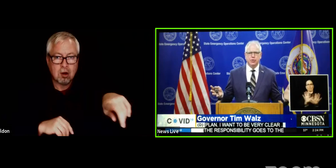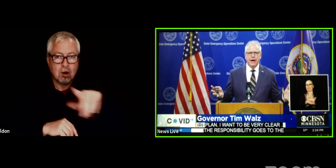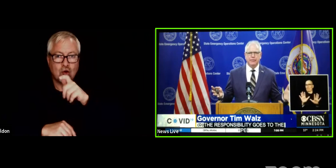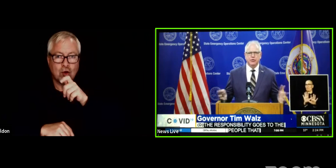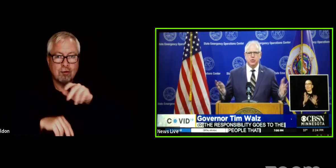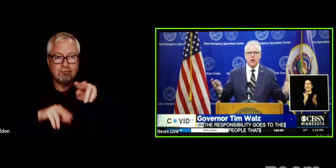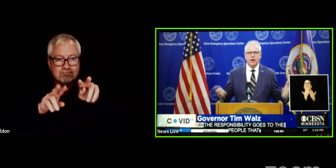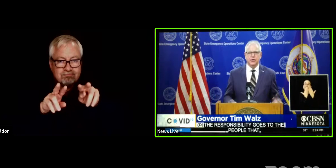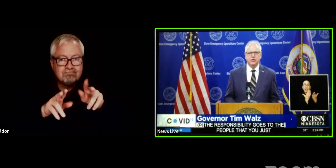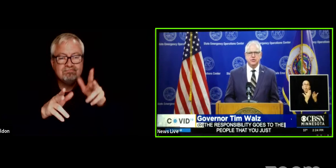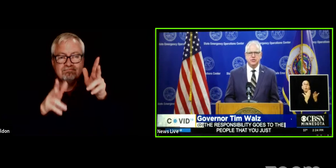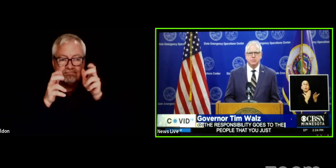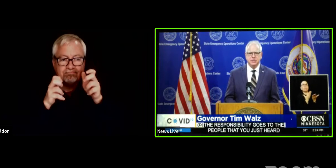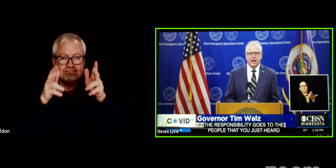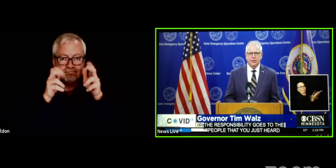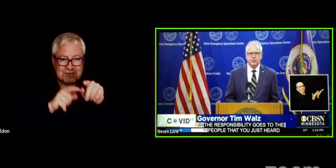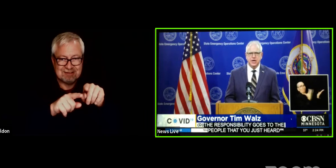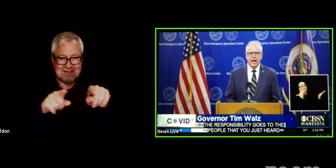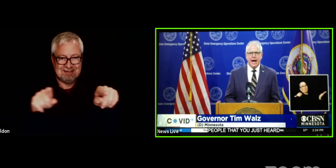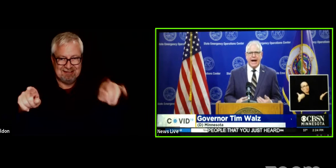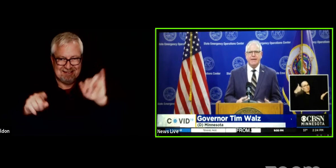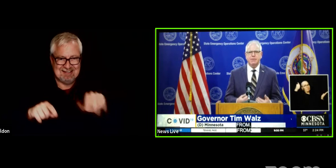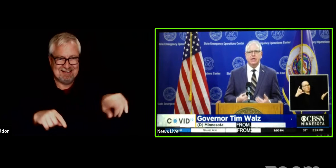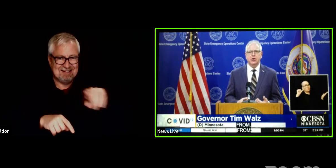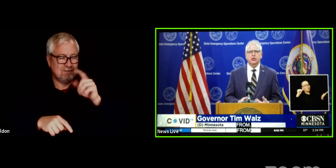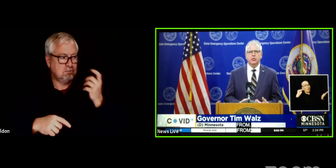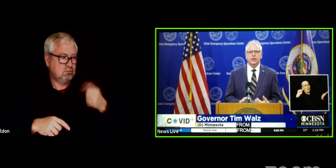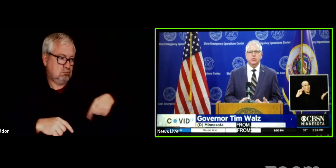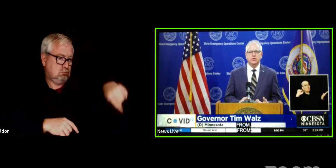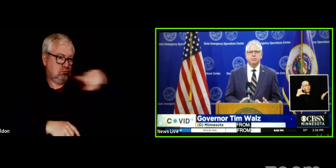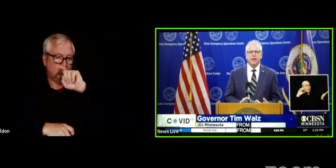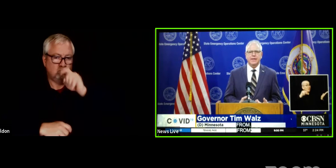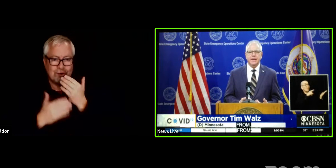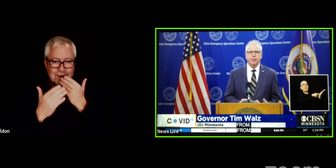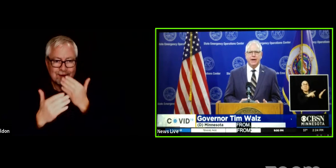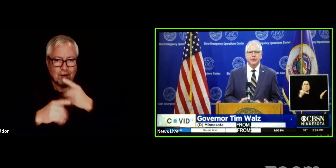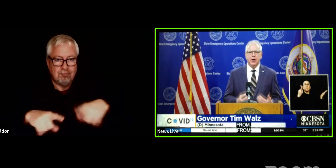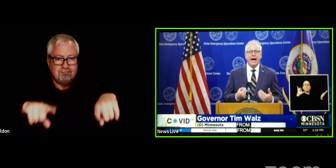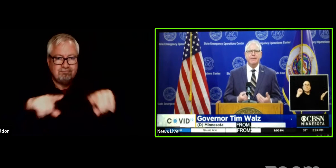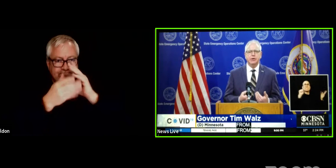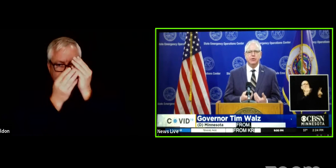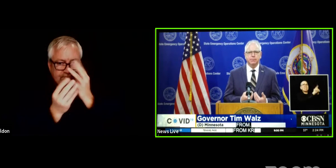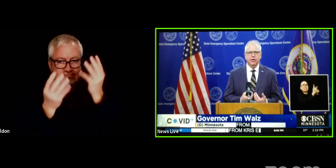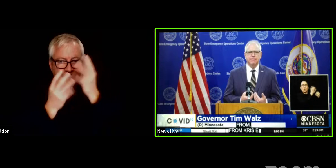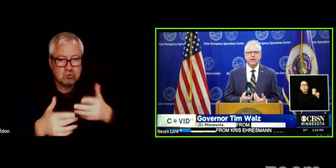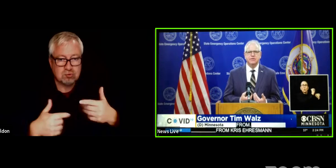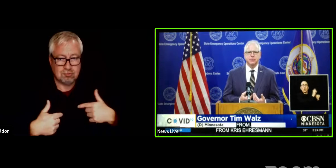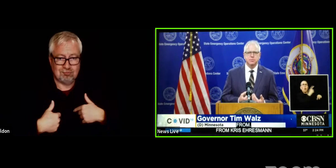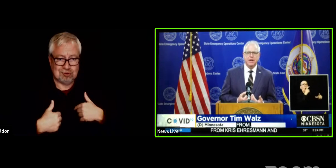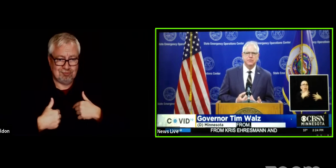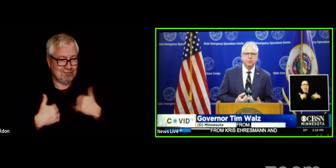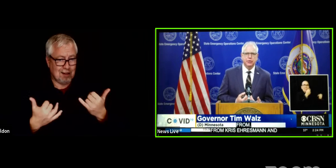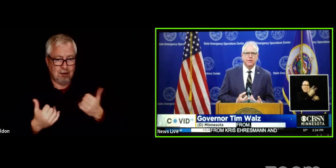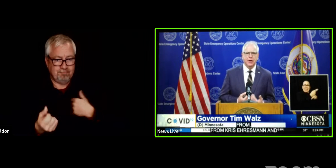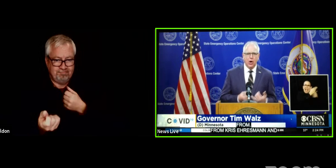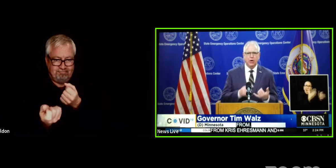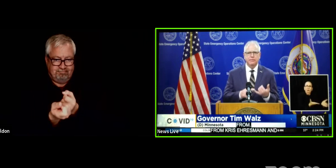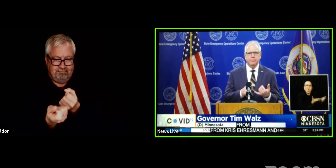WHO ARE OUT THERE, TO OUR HEALTH CARE SYSTEMS AND OTHERS. I'M HERE TO ENDORSE THE PLAN THEY PUT OUT THERE. I'M HERE TO BUT A FACE OF RESPONSIBILITY THAT ALL OF THE